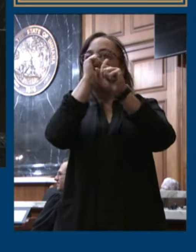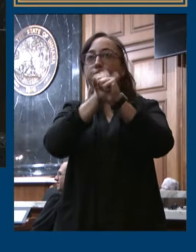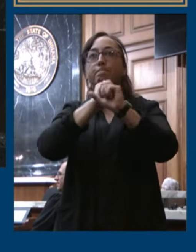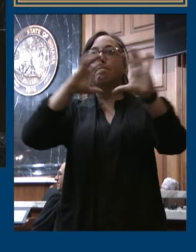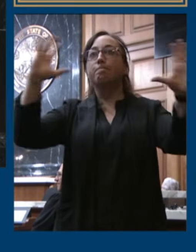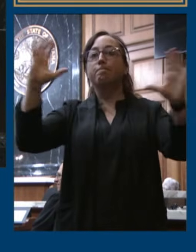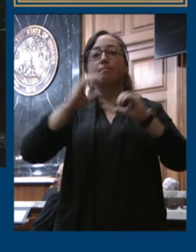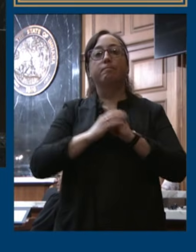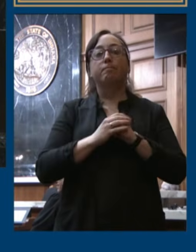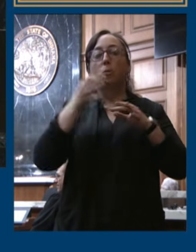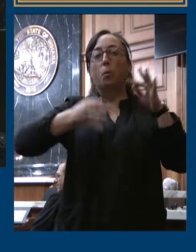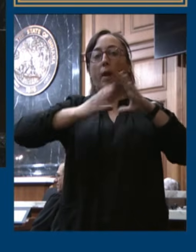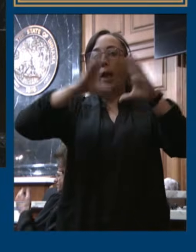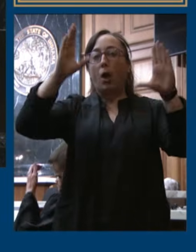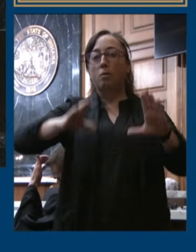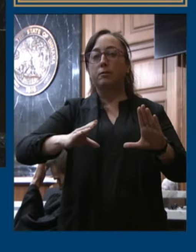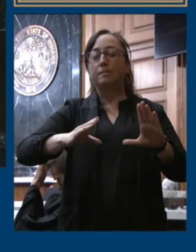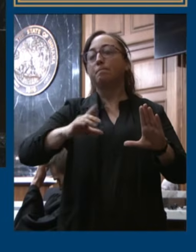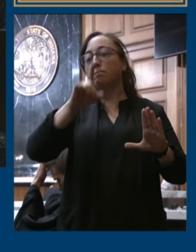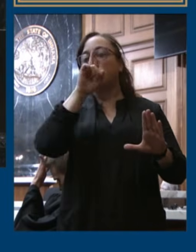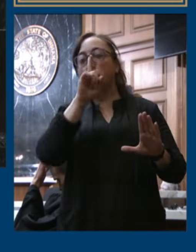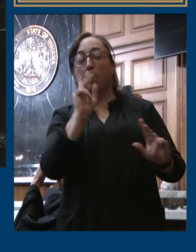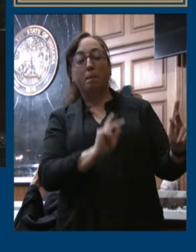THEY REASSURED SETTLERS THAT IN UNCERTAIN TIMES, THE